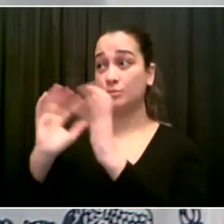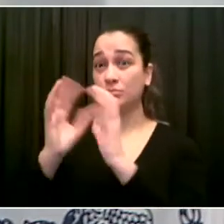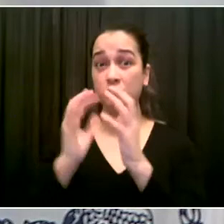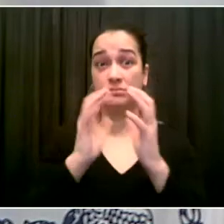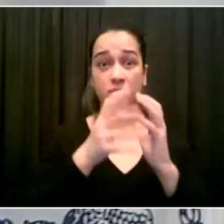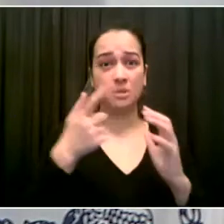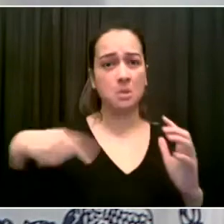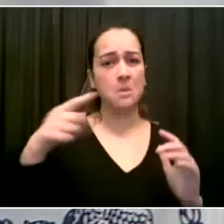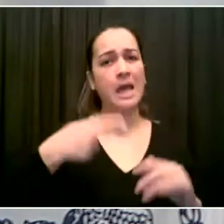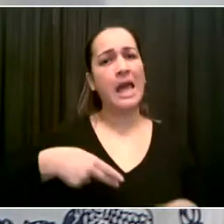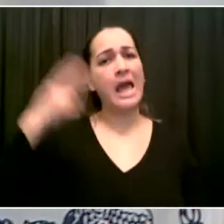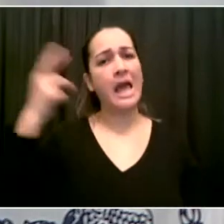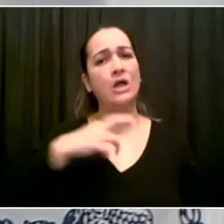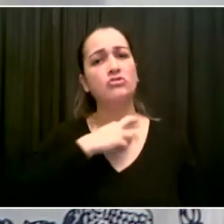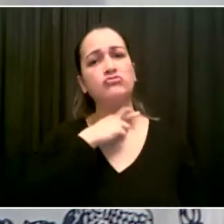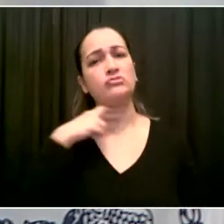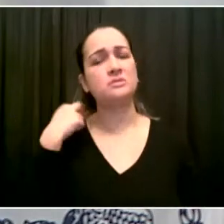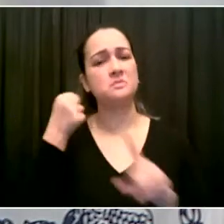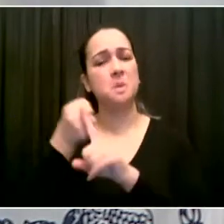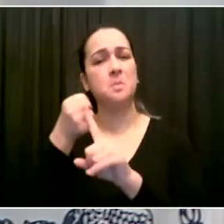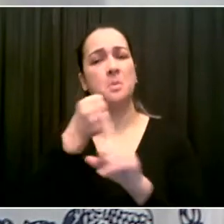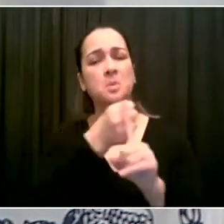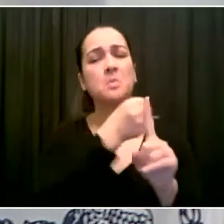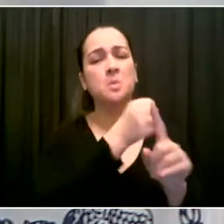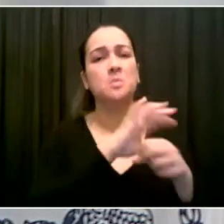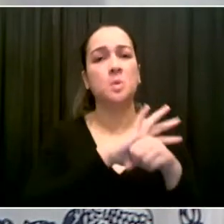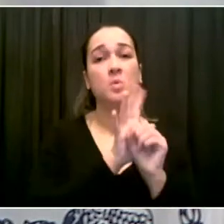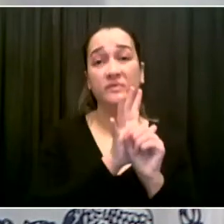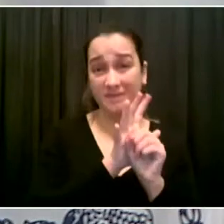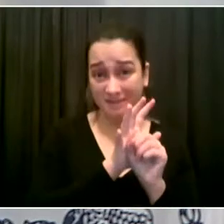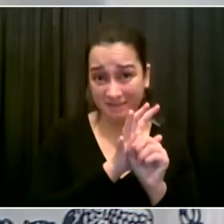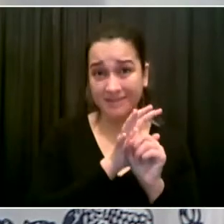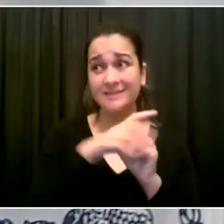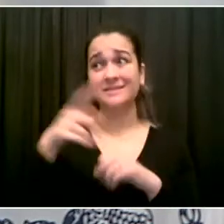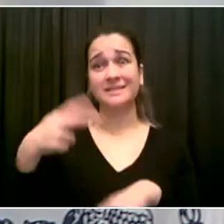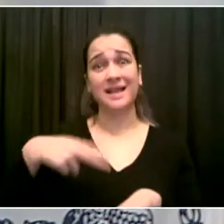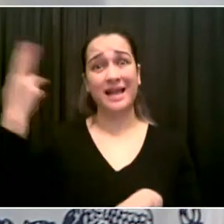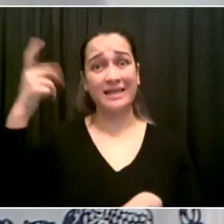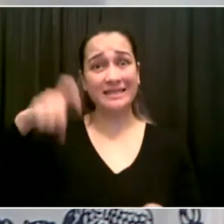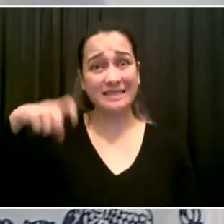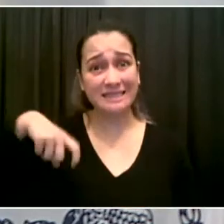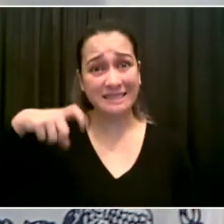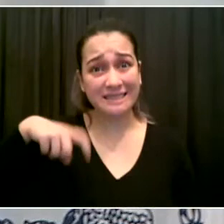COVID WAS THE E HARSHEST.